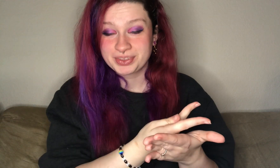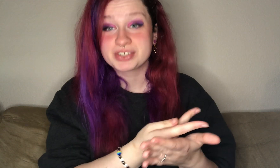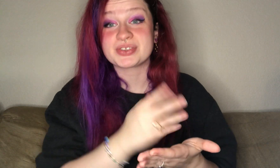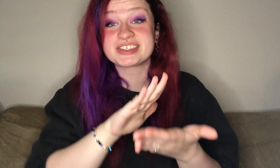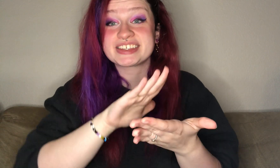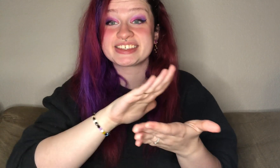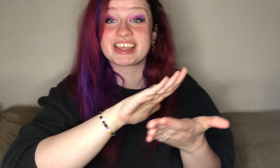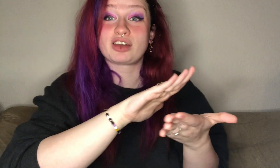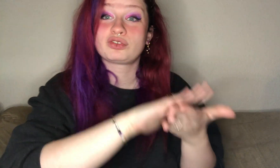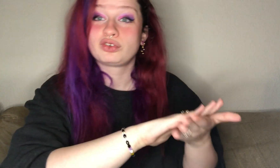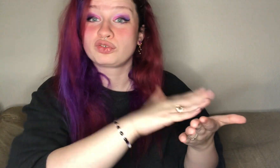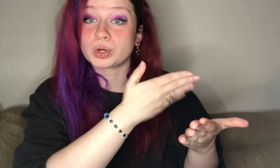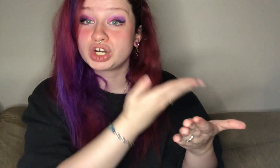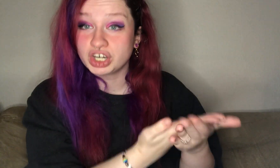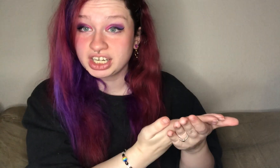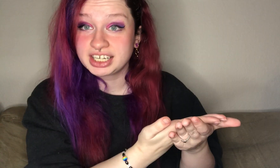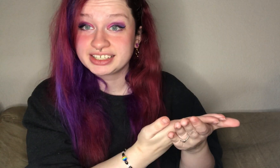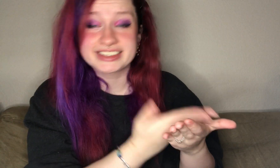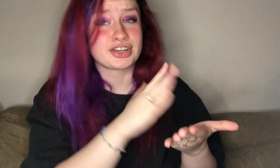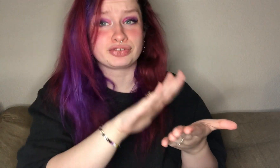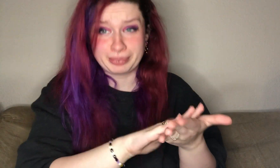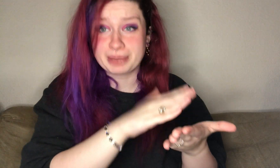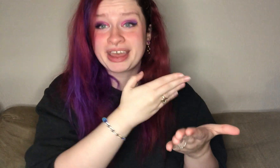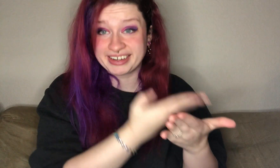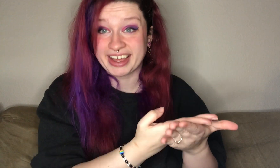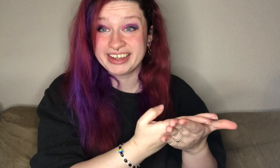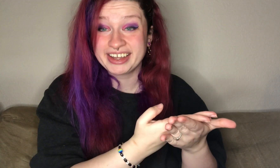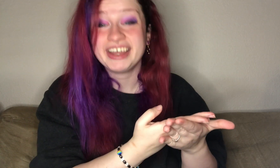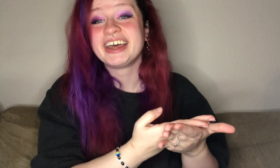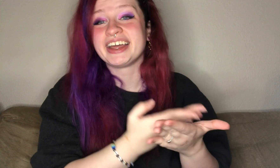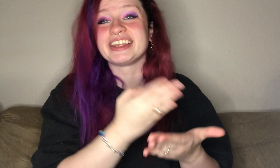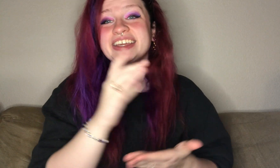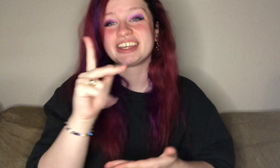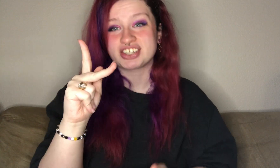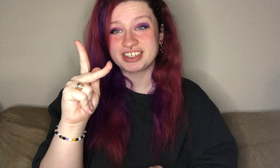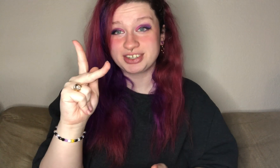so this is the sign for cook it's like you're flipping a pancake and then kitchen you're gonna